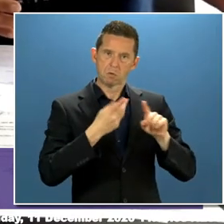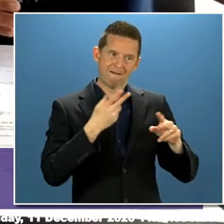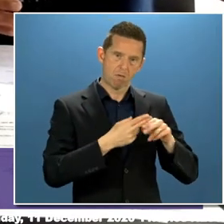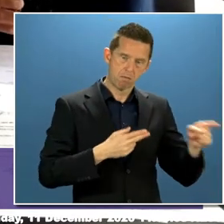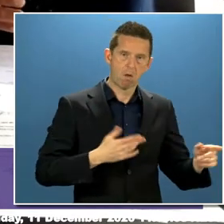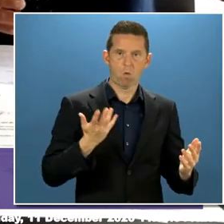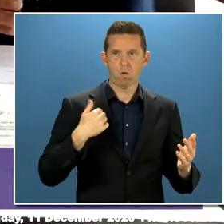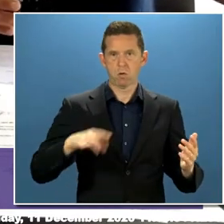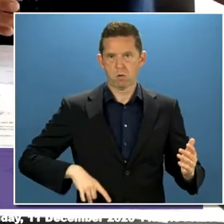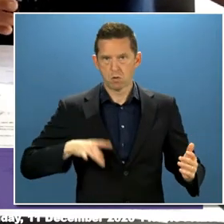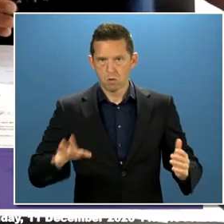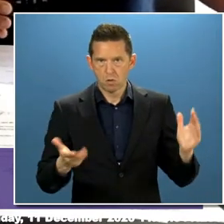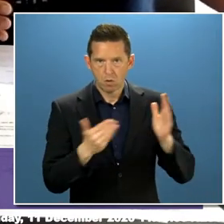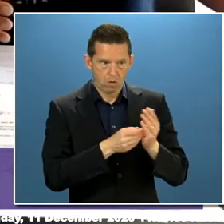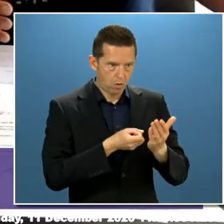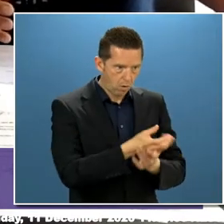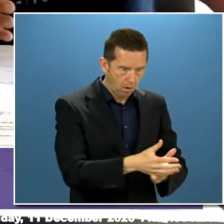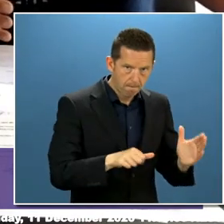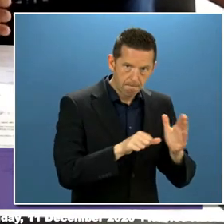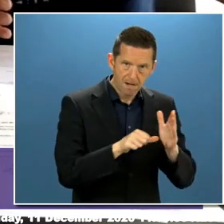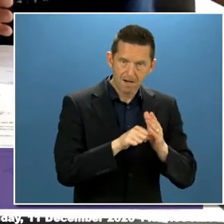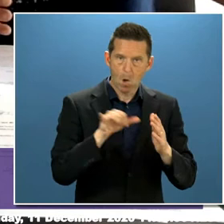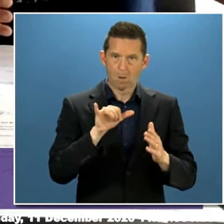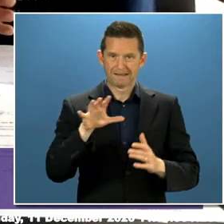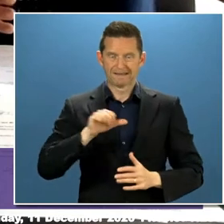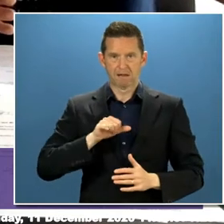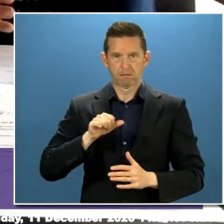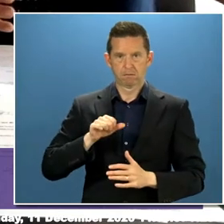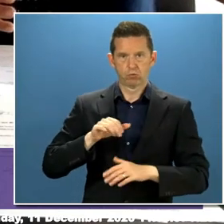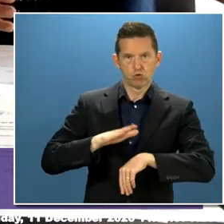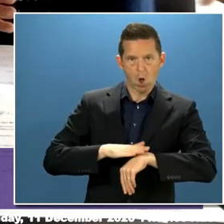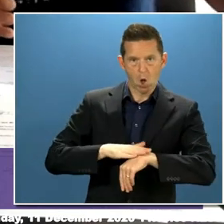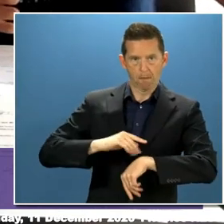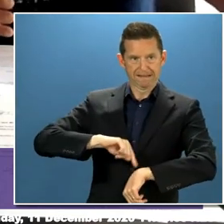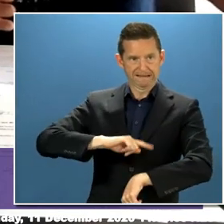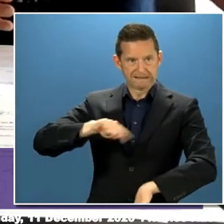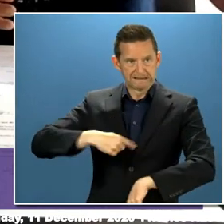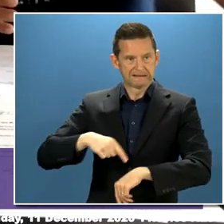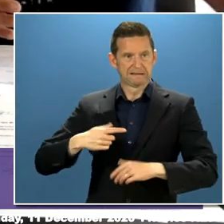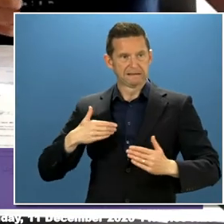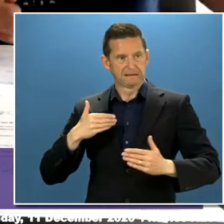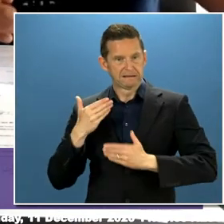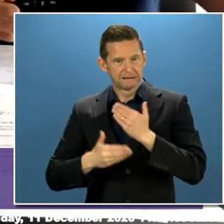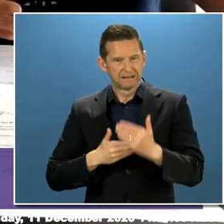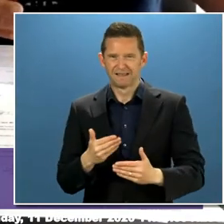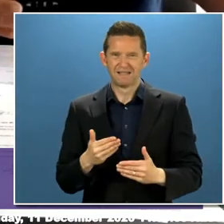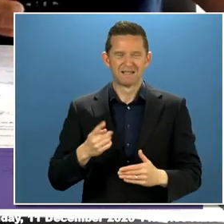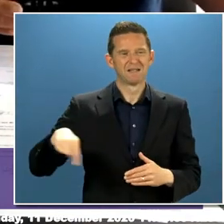money or it will is going to take more time, then people will be less likely to do it.